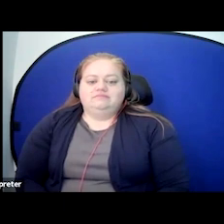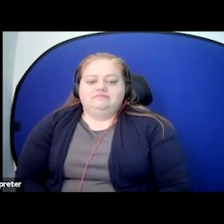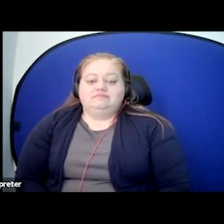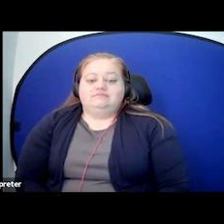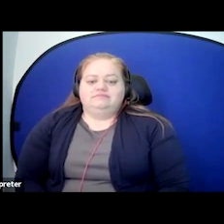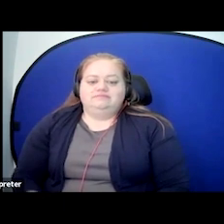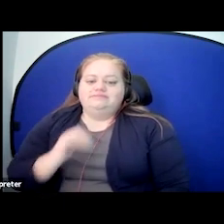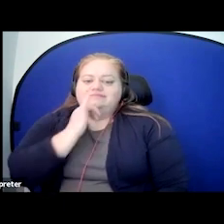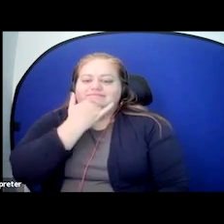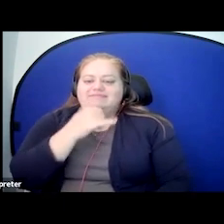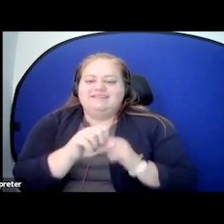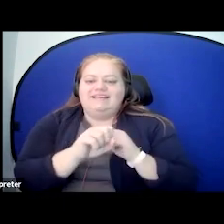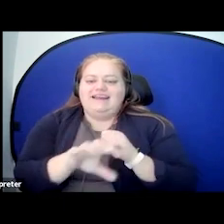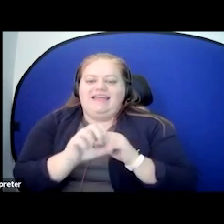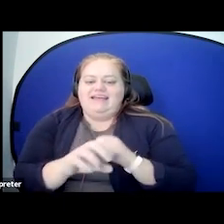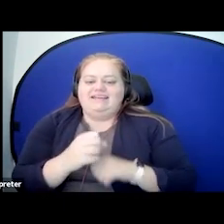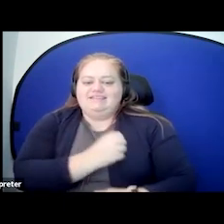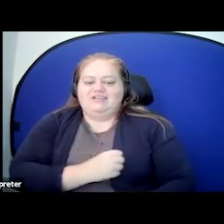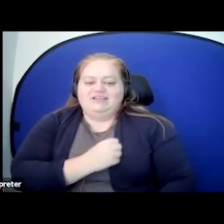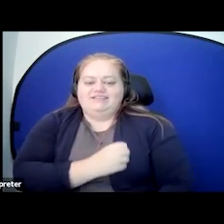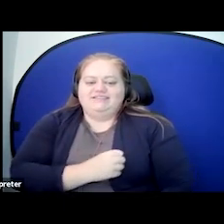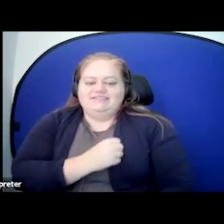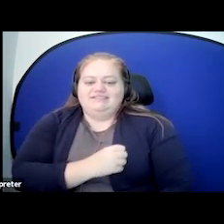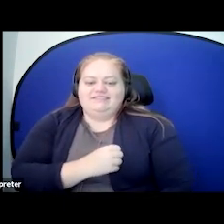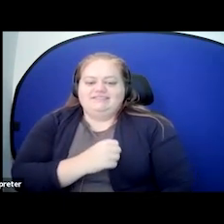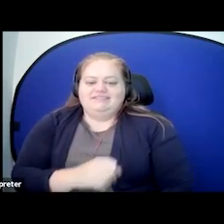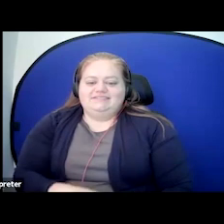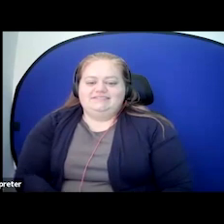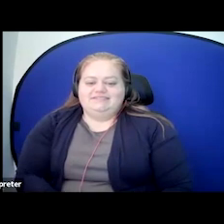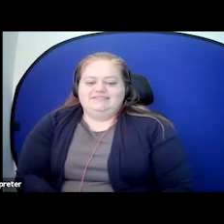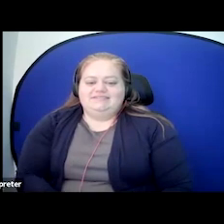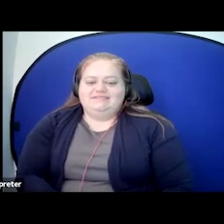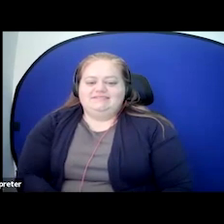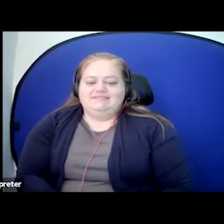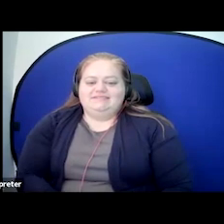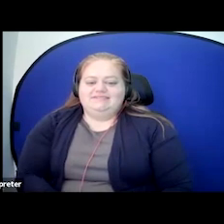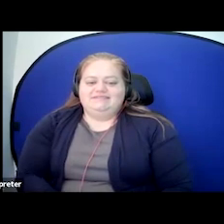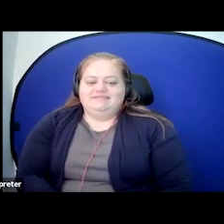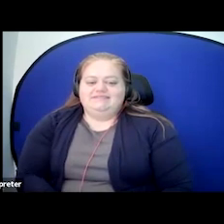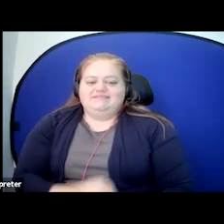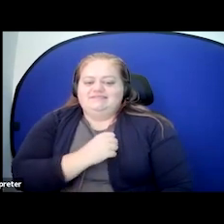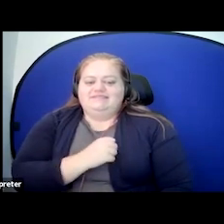Clickup is an all-in-one productivity software-- [PLAYBACK ENDS] Oh dear, sorry. Let's get through this ad. [VIDEO PLAYBACK]